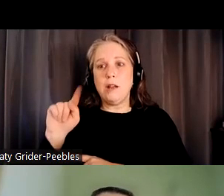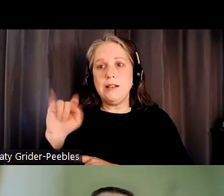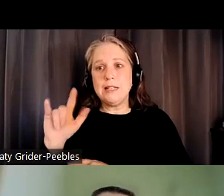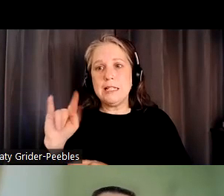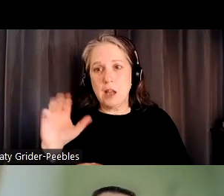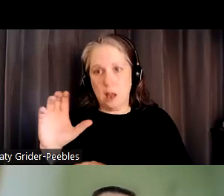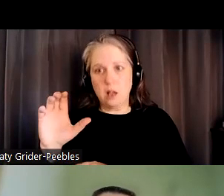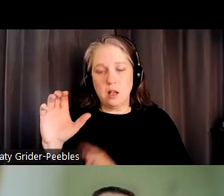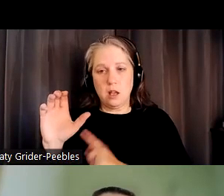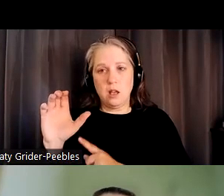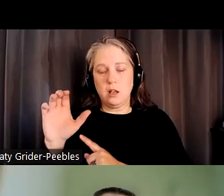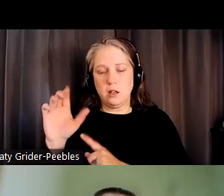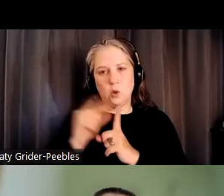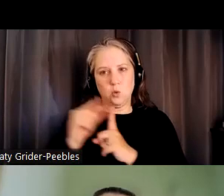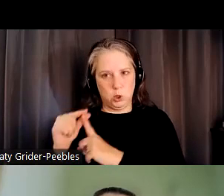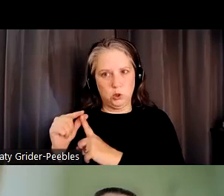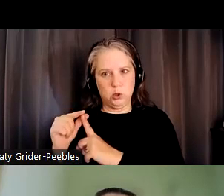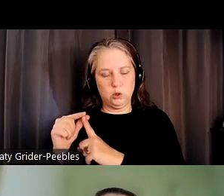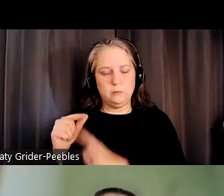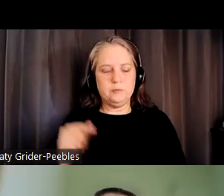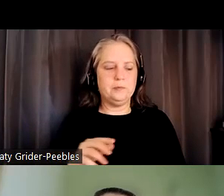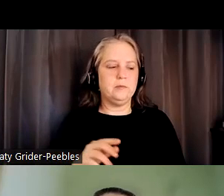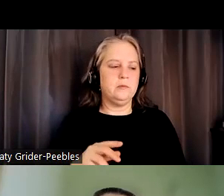We as people who don't have that